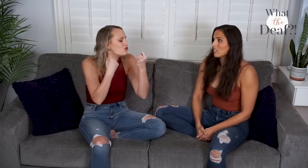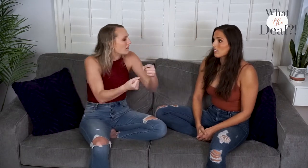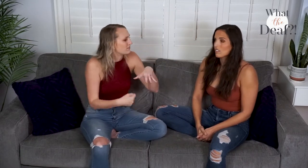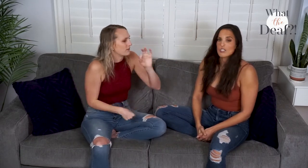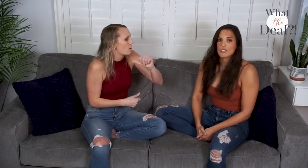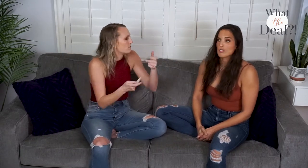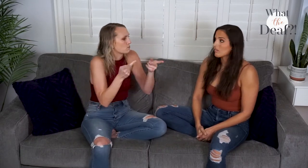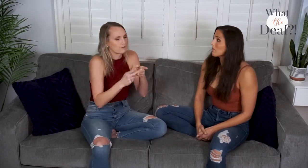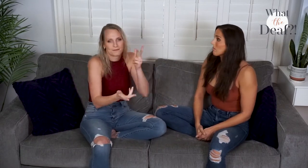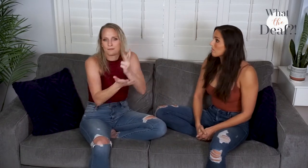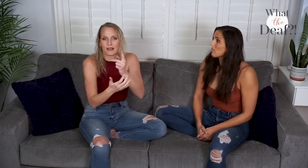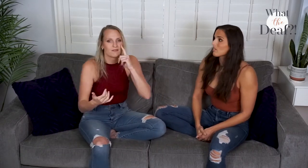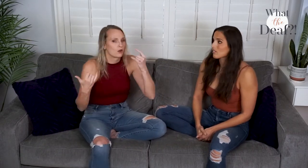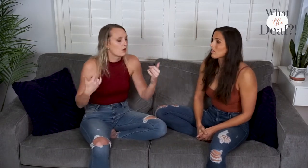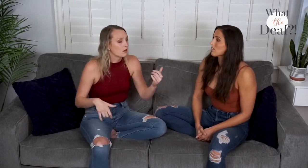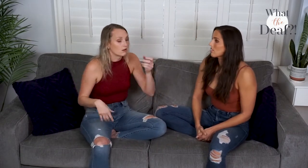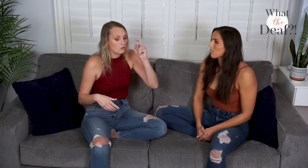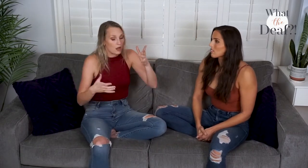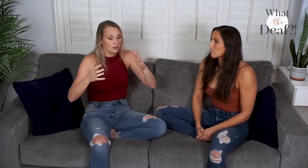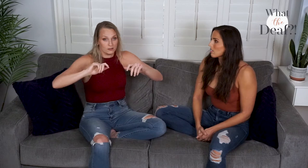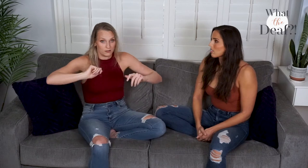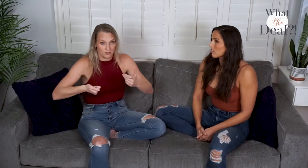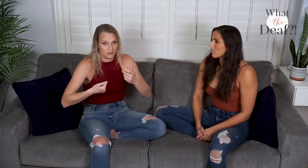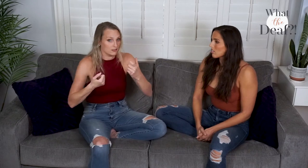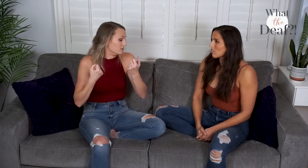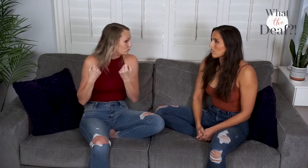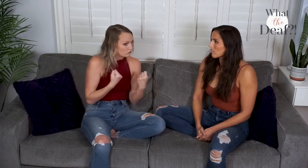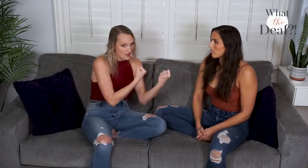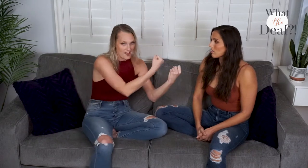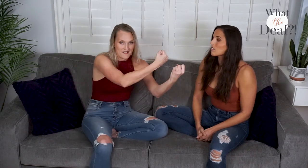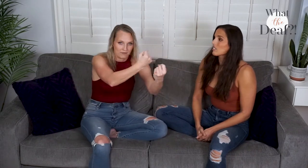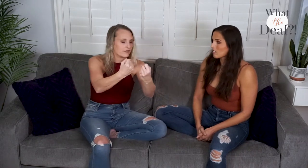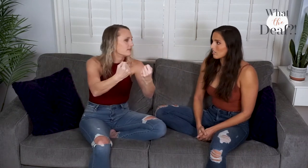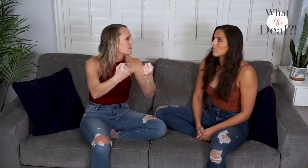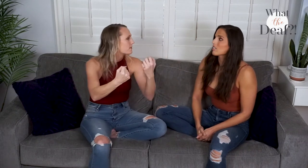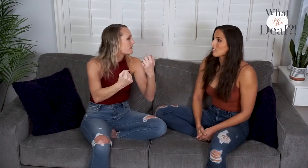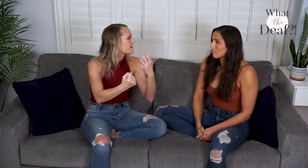Like let’s just drive and find another place to park for now. So we turned around the car and we drove around the corner